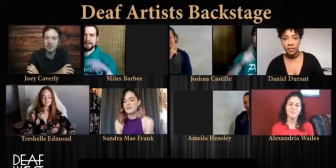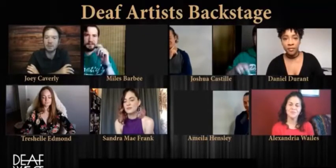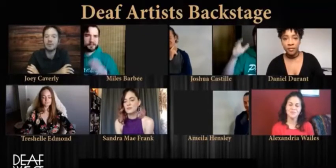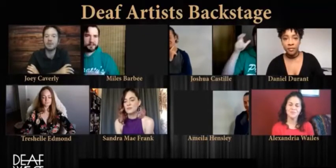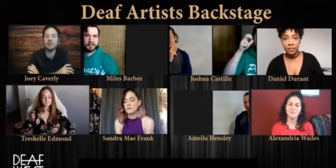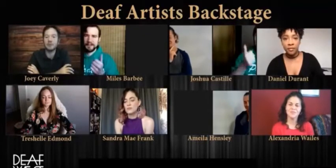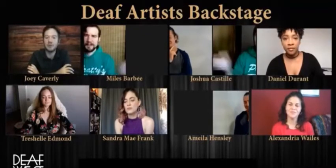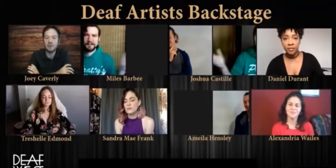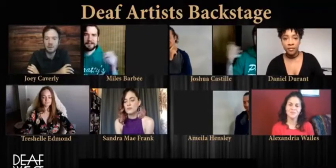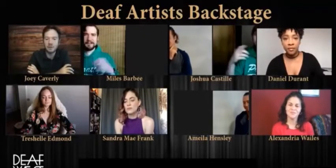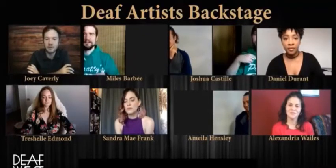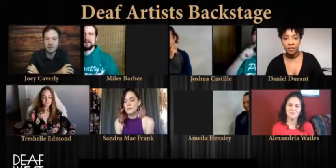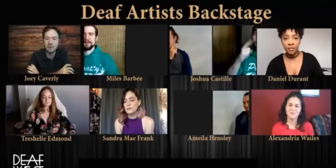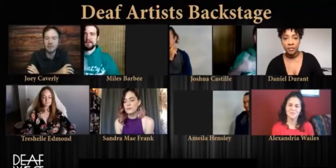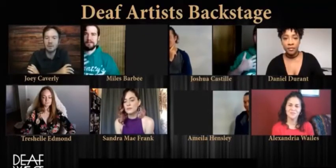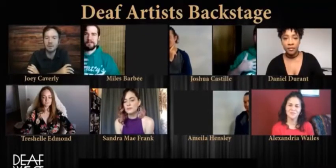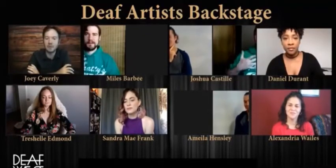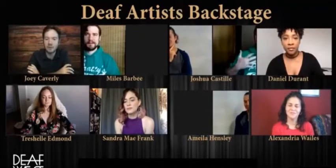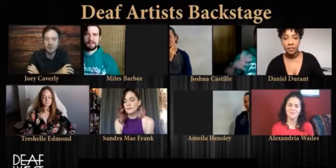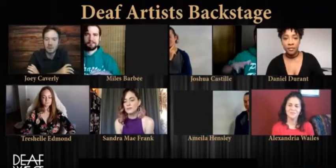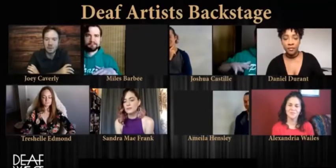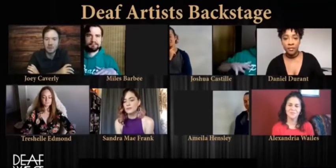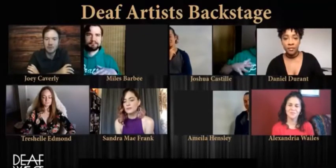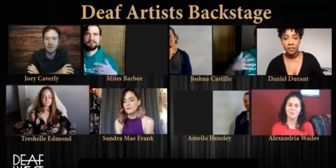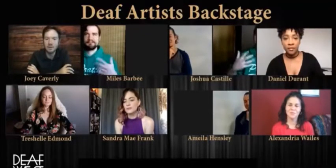And I am profoundly Deaf, I can't hear a thing.